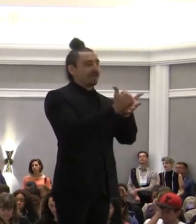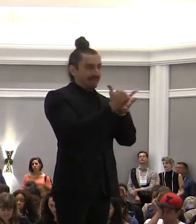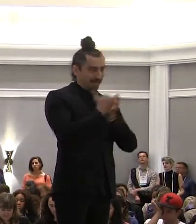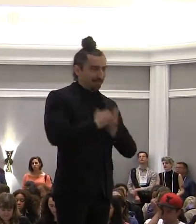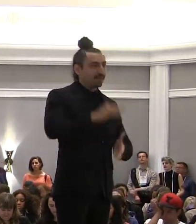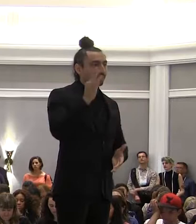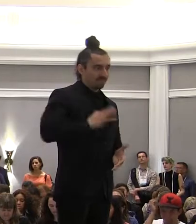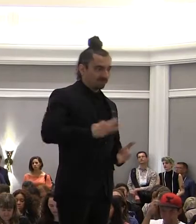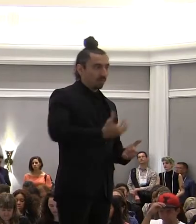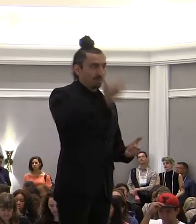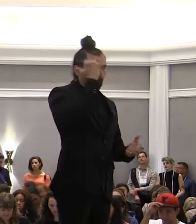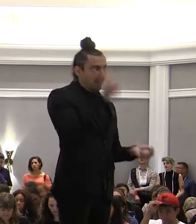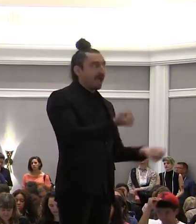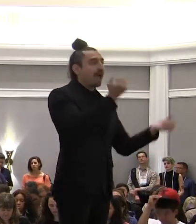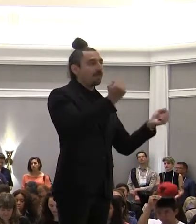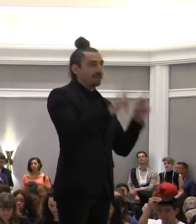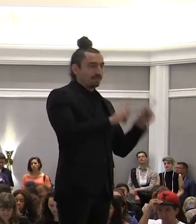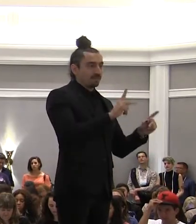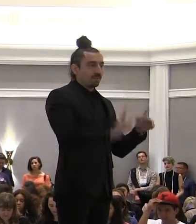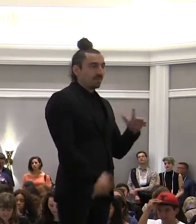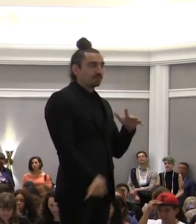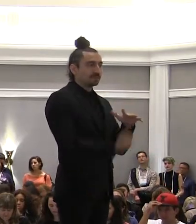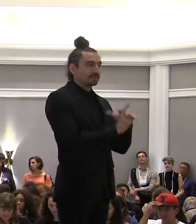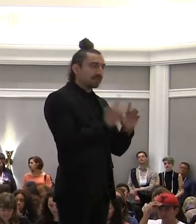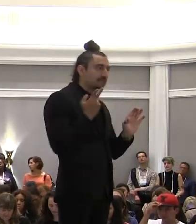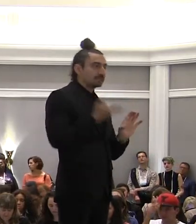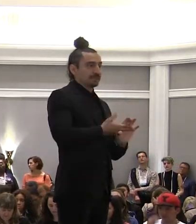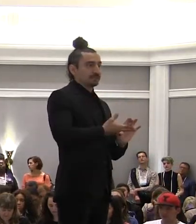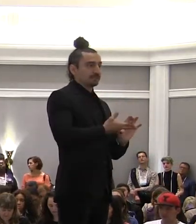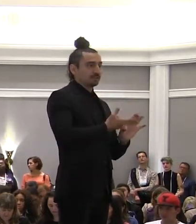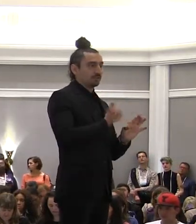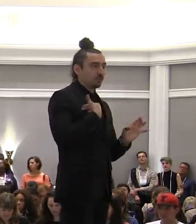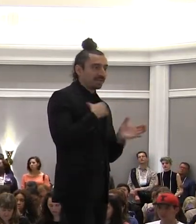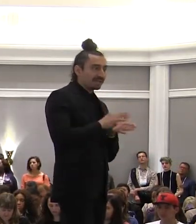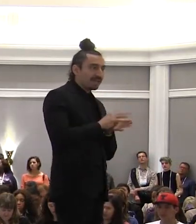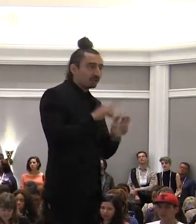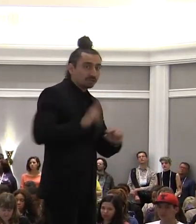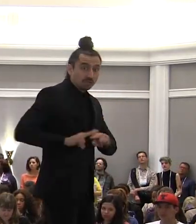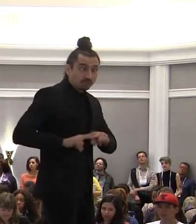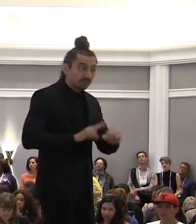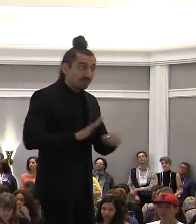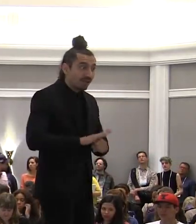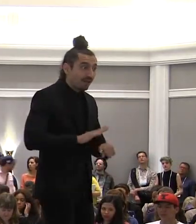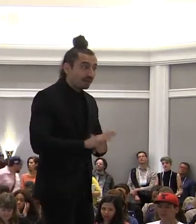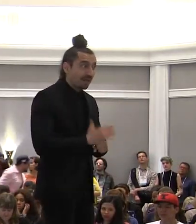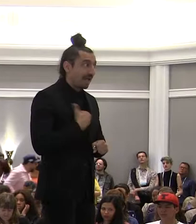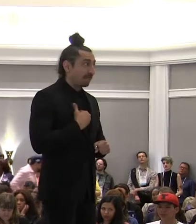so we can make sure you all have places to sit, and we can make sure you have water. So if you do have your schedule planned out ahead of time,